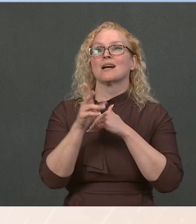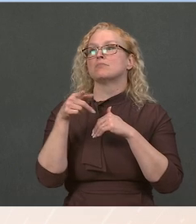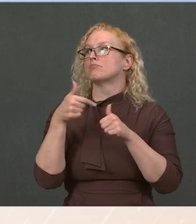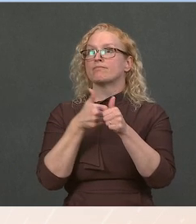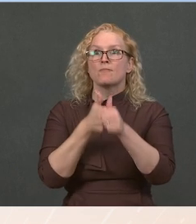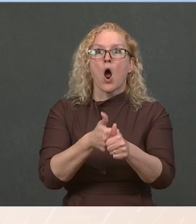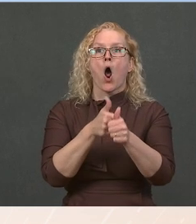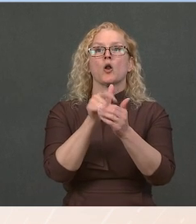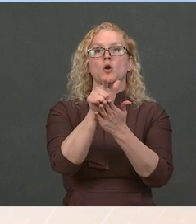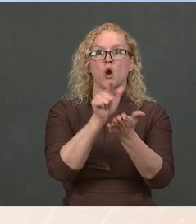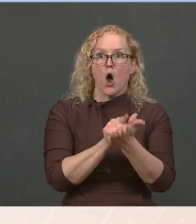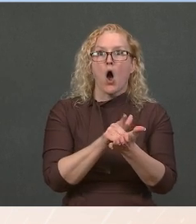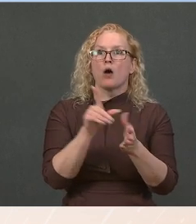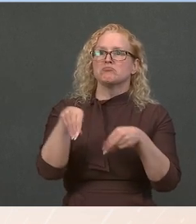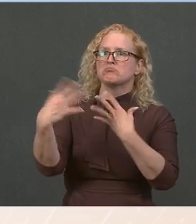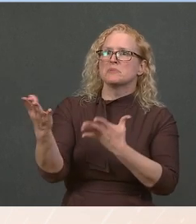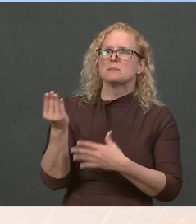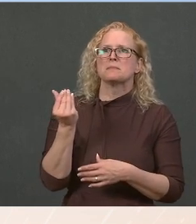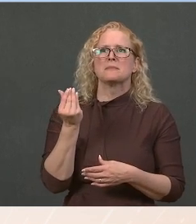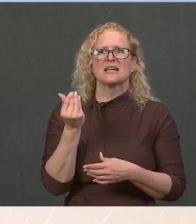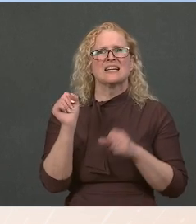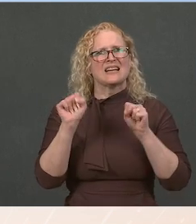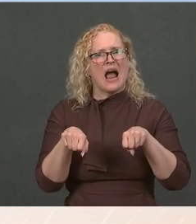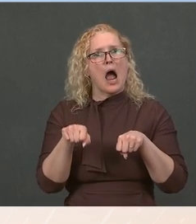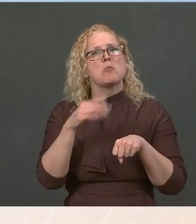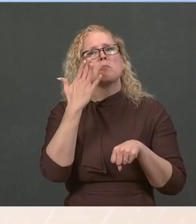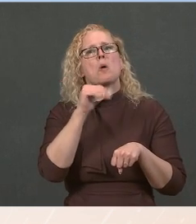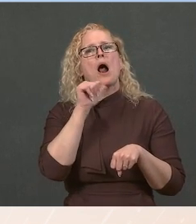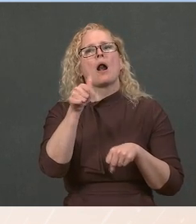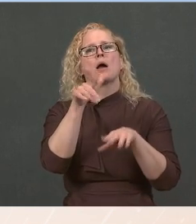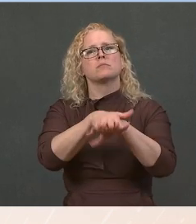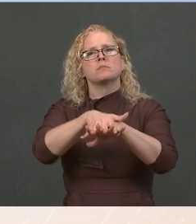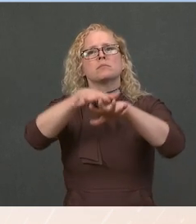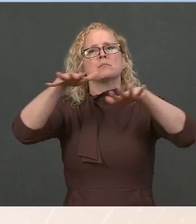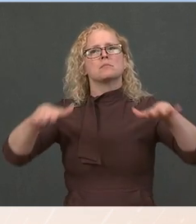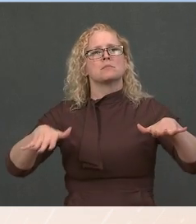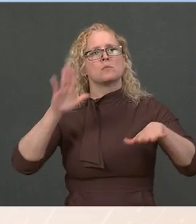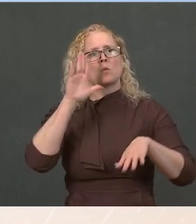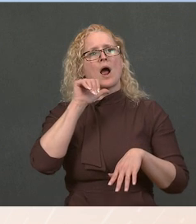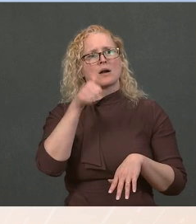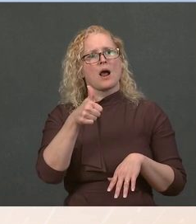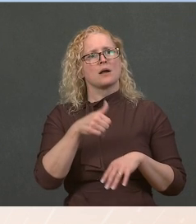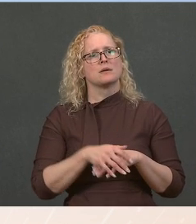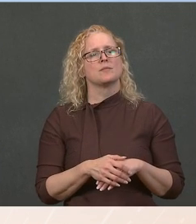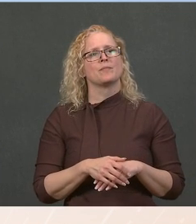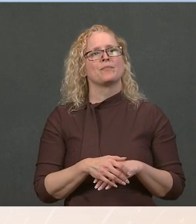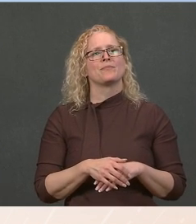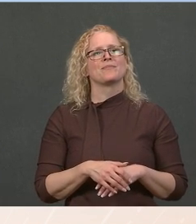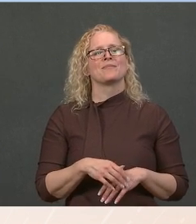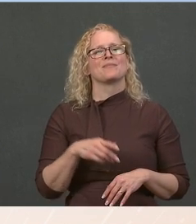What is -- you're saying that we should give -- The Press: You're giving illegal immigrants -- Ms. Jean-Pierre: -- we should give people just money who are coming through? I don't understand the question.